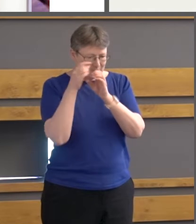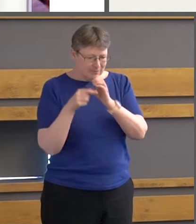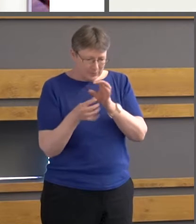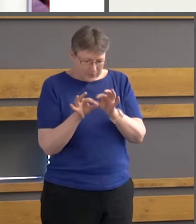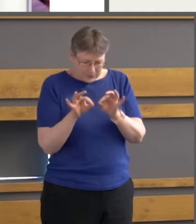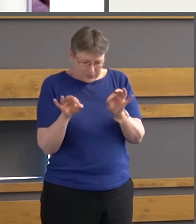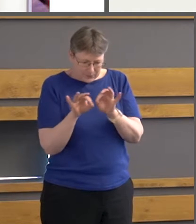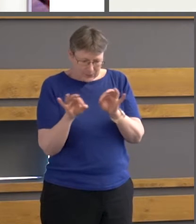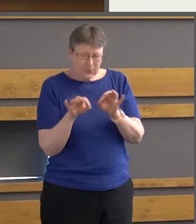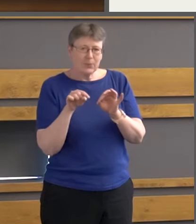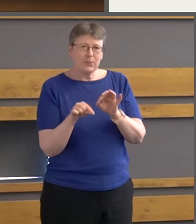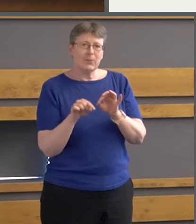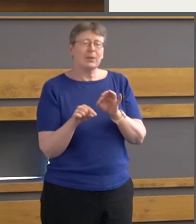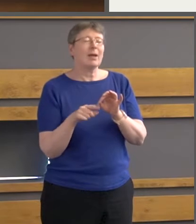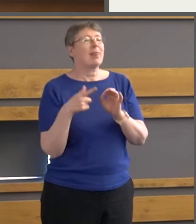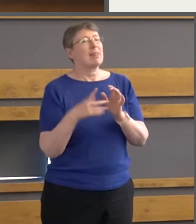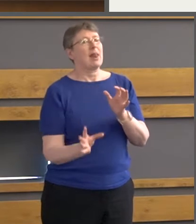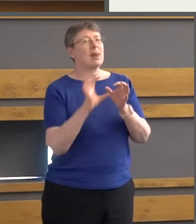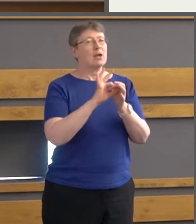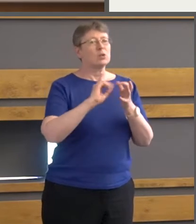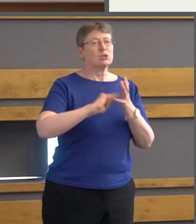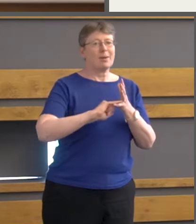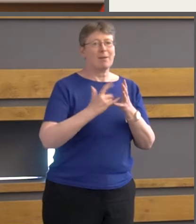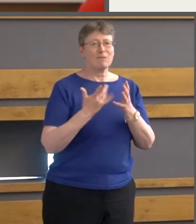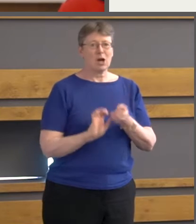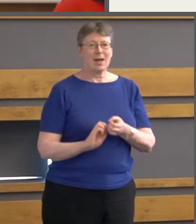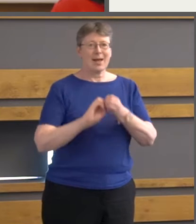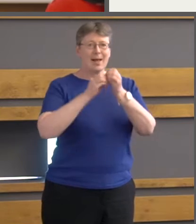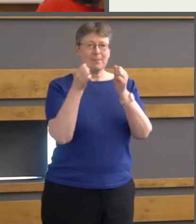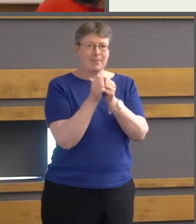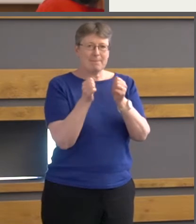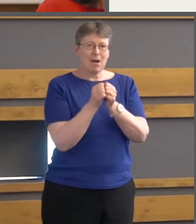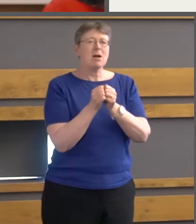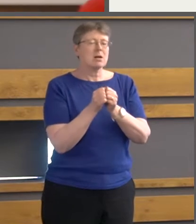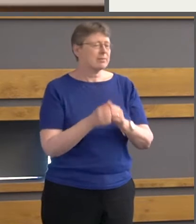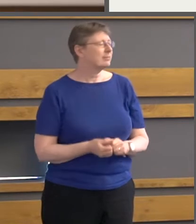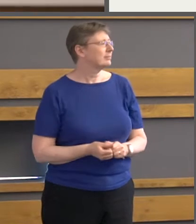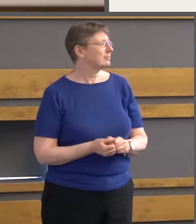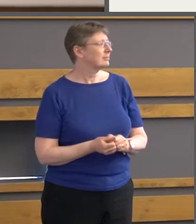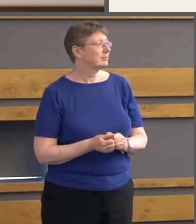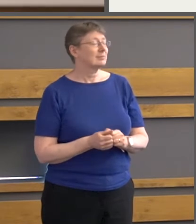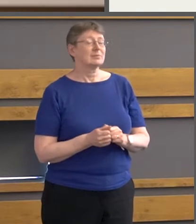which refer to Swapnaa's process of hand making paper from jute. The collage is accompanied